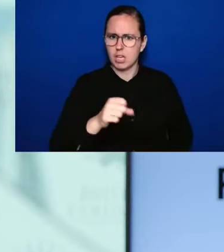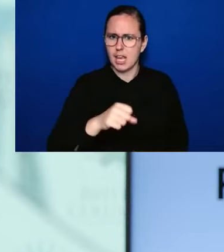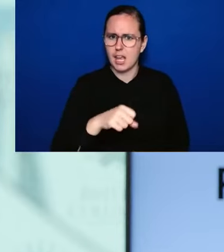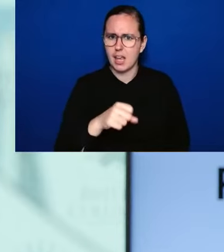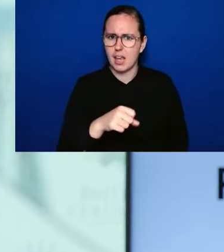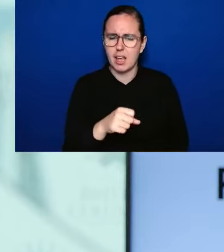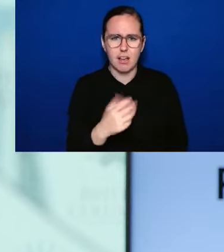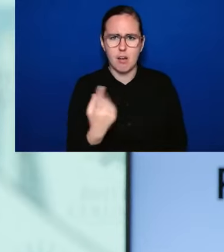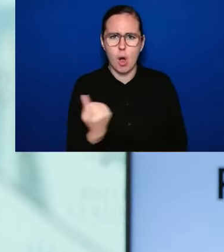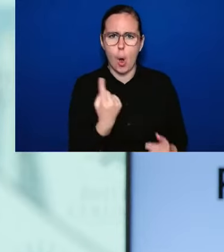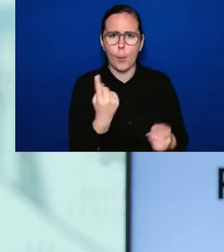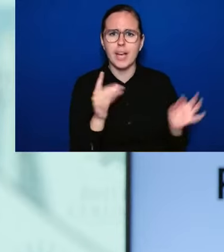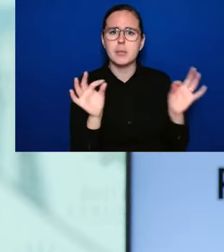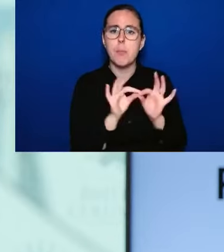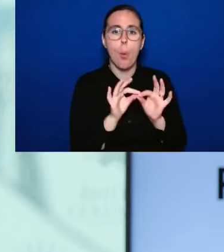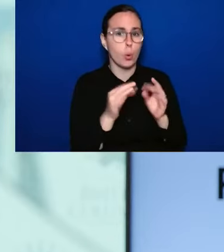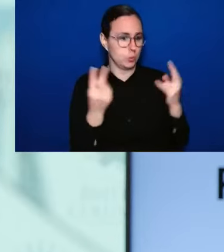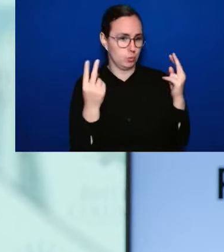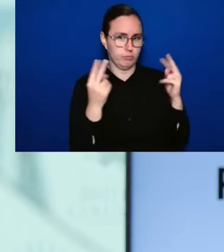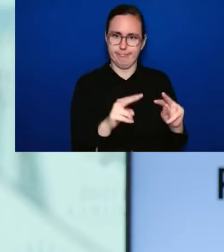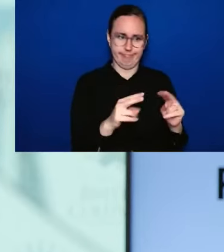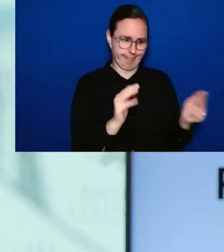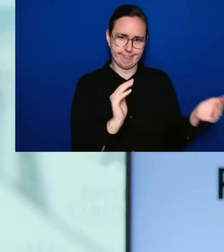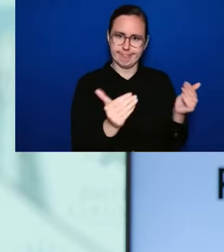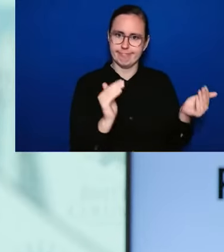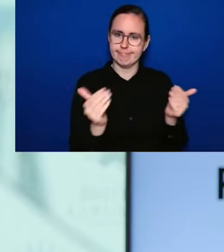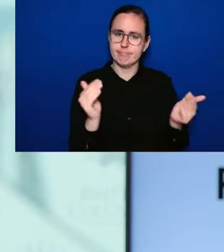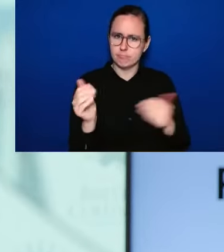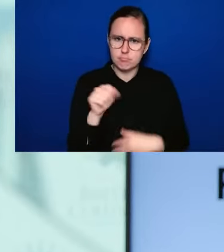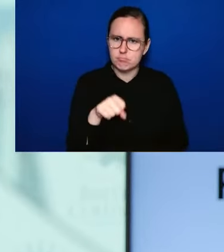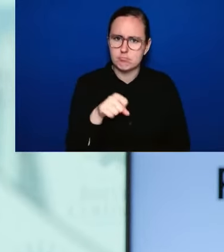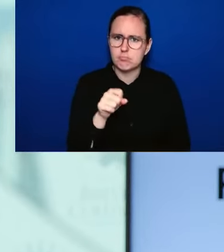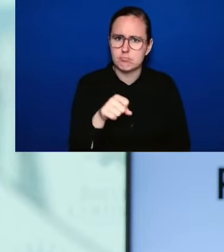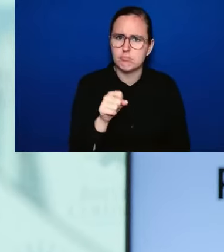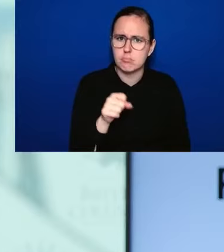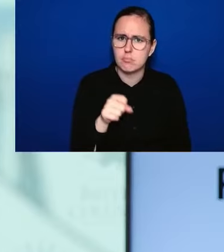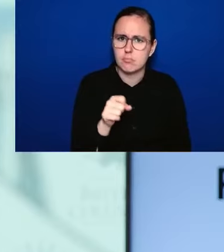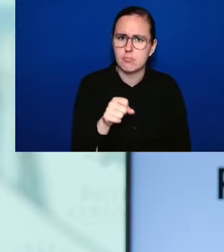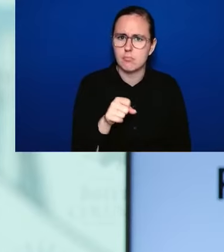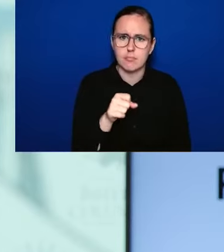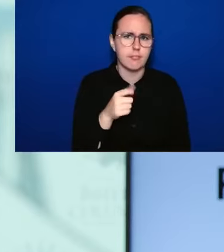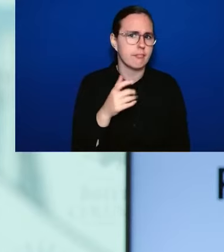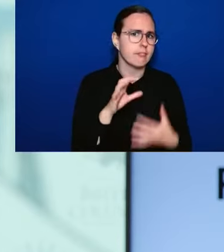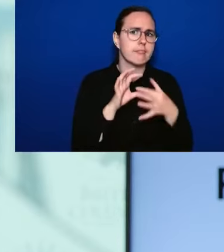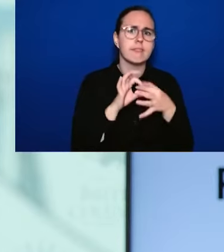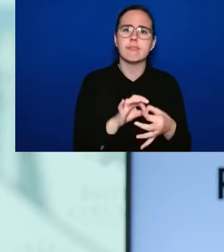of the comparisons hi hi compares on diagnostic care for example for a design of the band